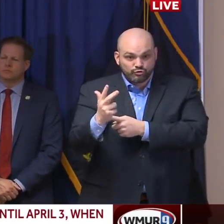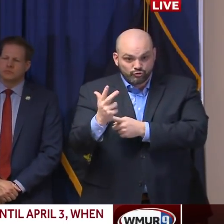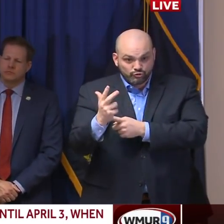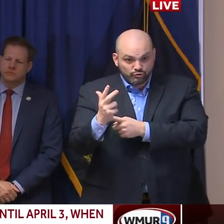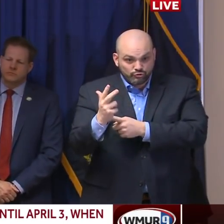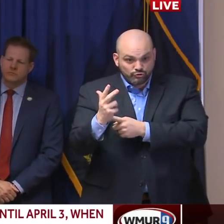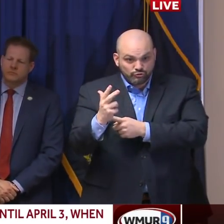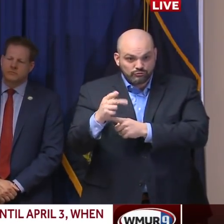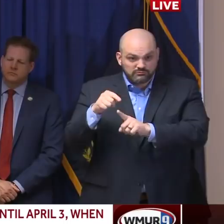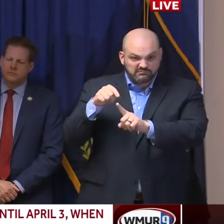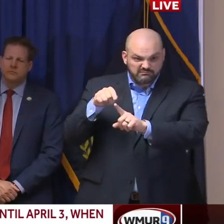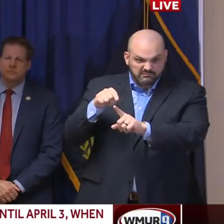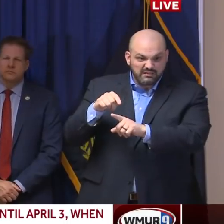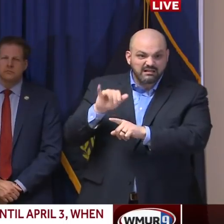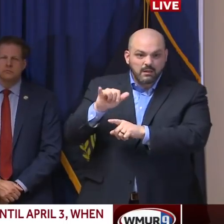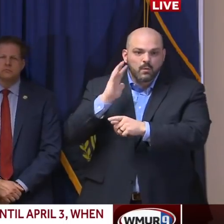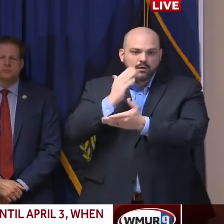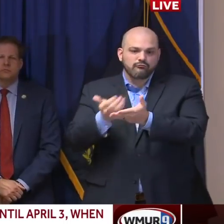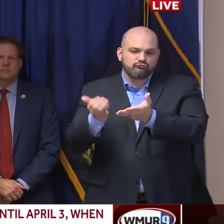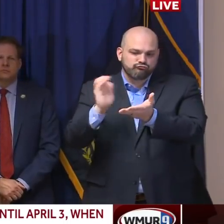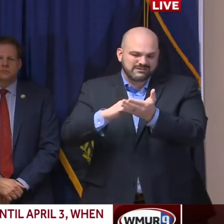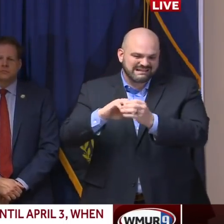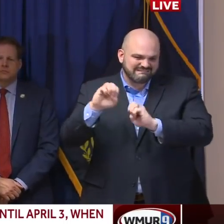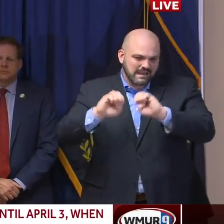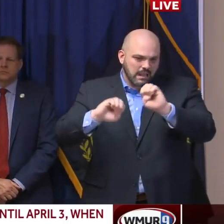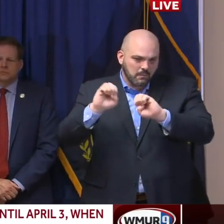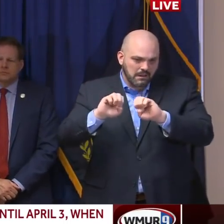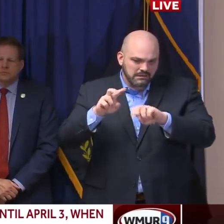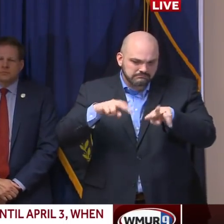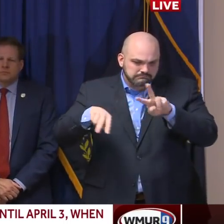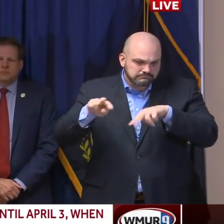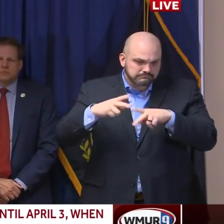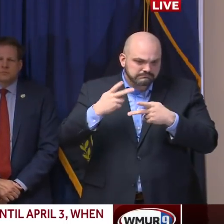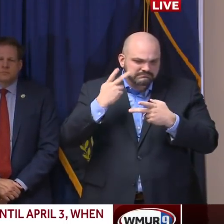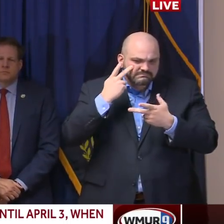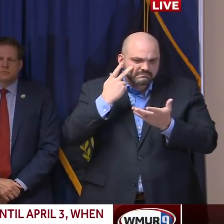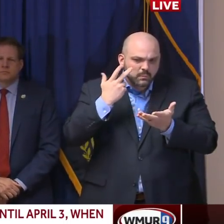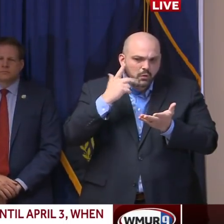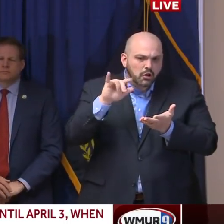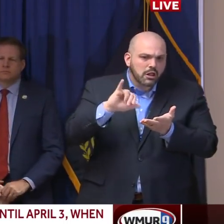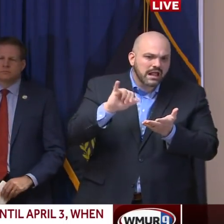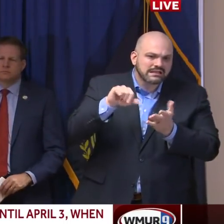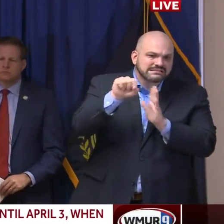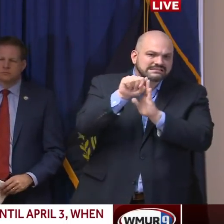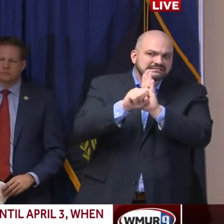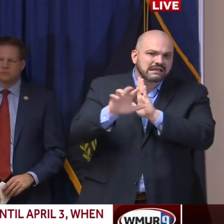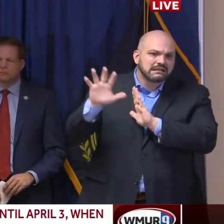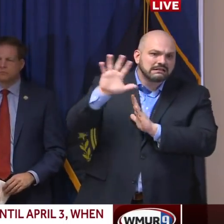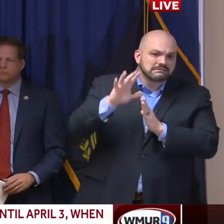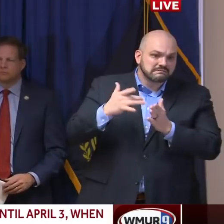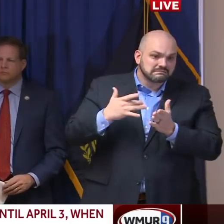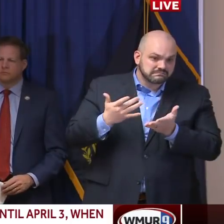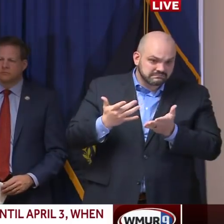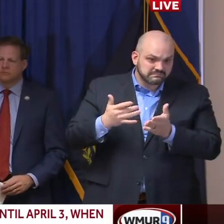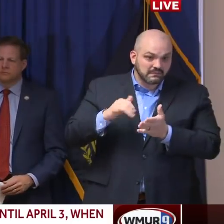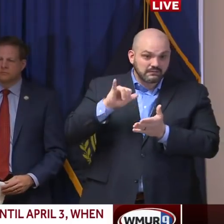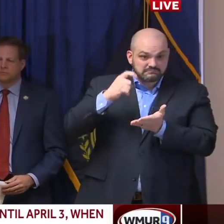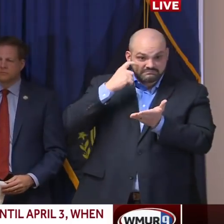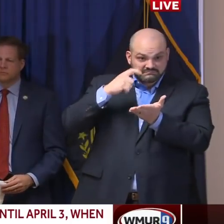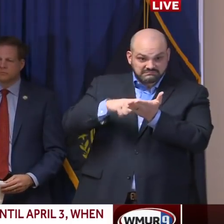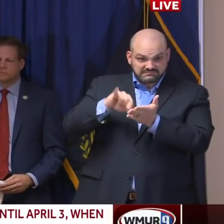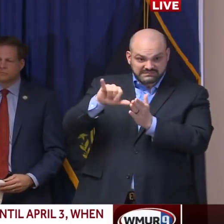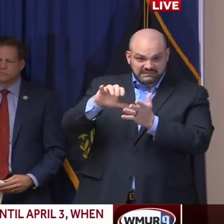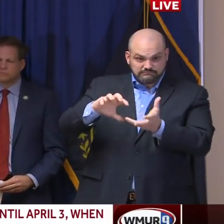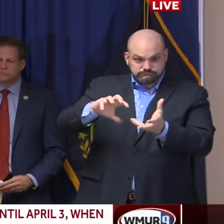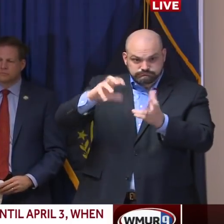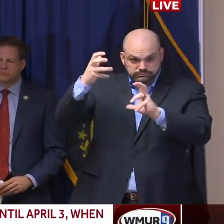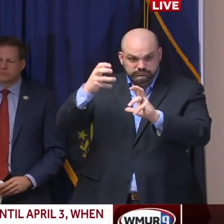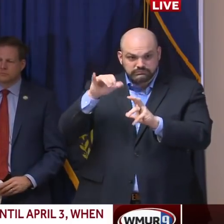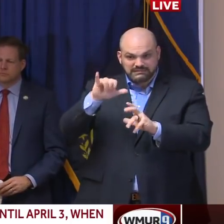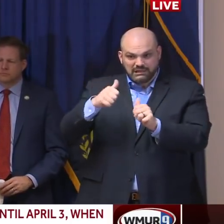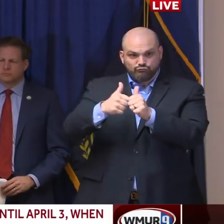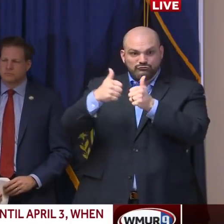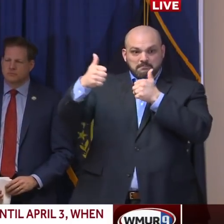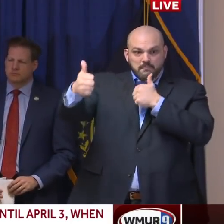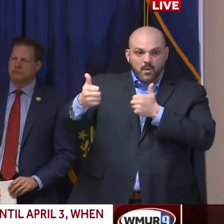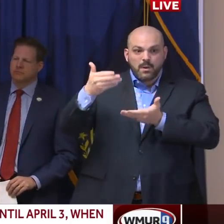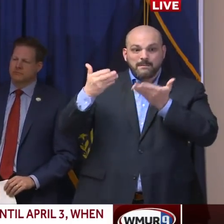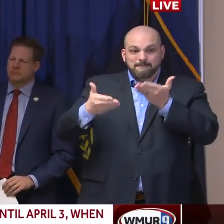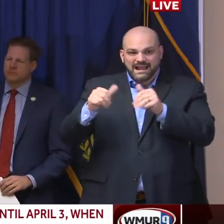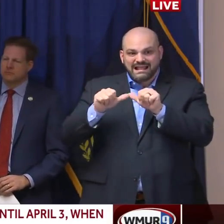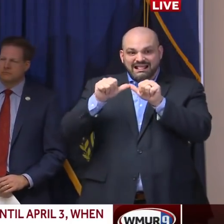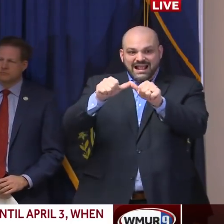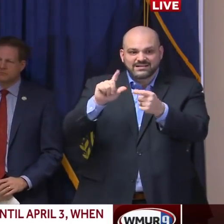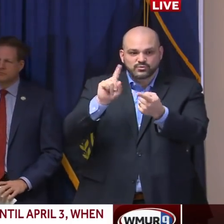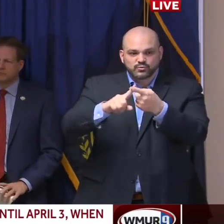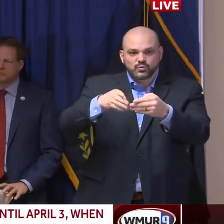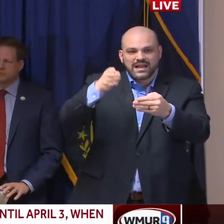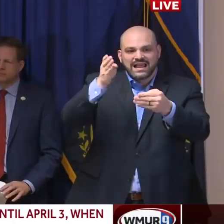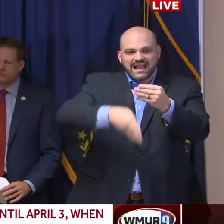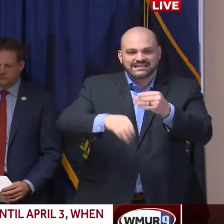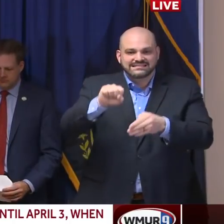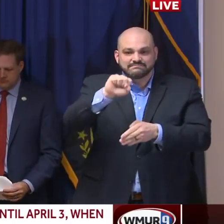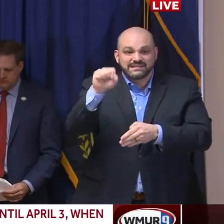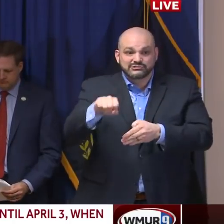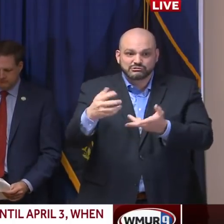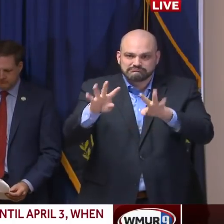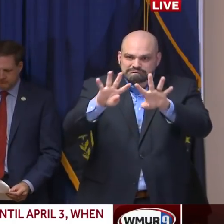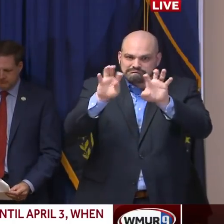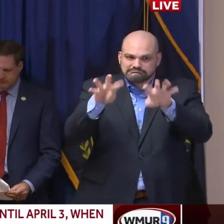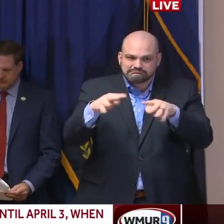THE TIMEFRAME FOR THAT WILL LAST THROUGH APRIL 3, AT WHICH POINT WE WILL REEVALUATE THE SITUATION ON THE GROUND AND DETERMINE WHAT WE WILL DO, RECOGNIZING THAT THE DISRUPTED MODEL AND THE REMOTE